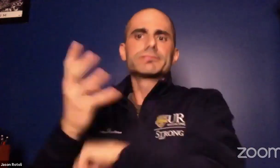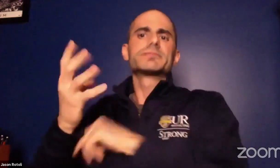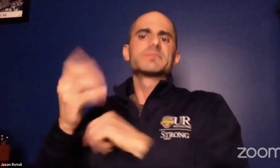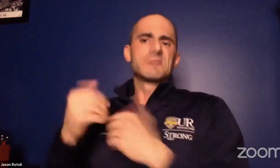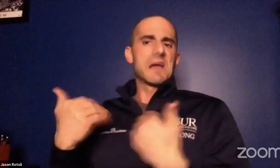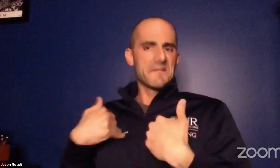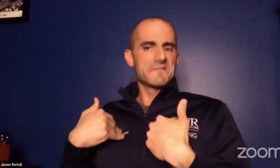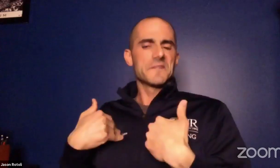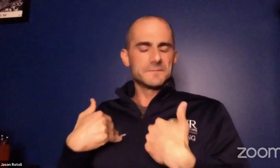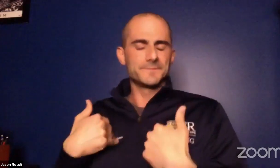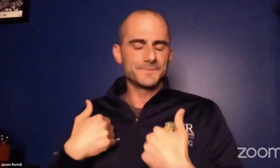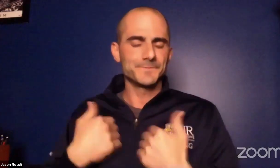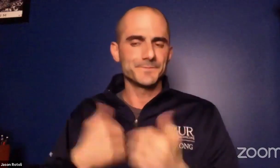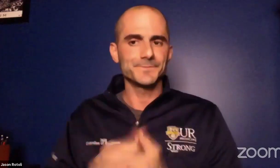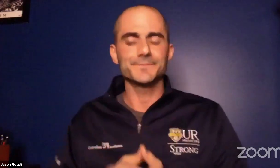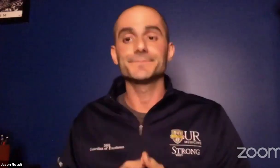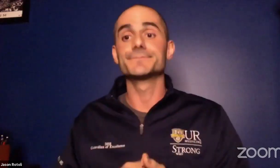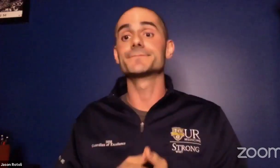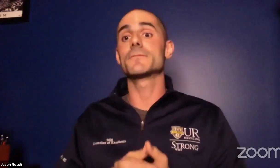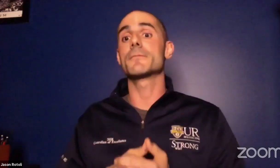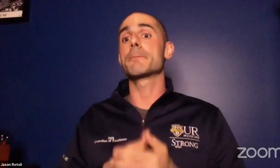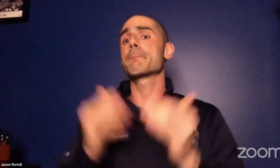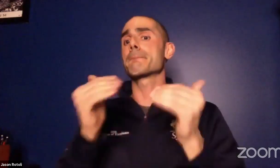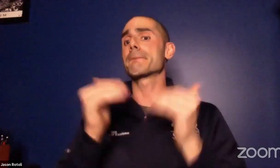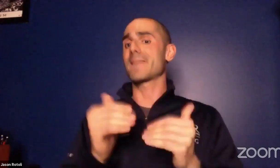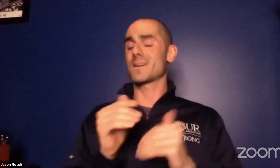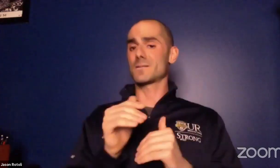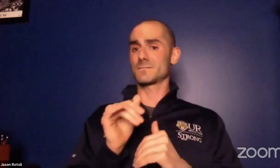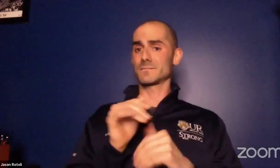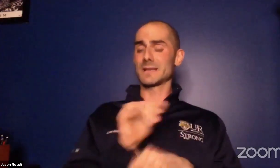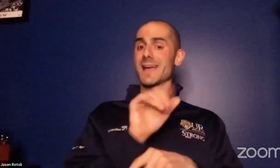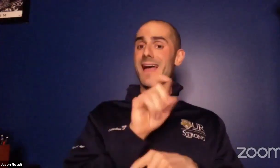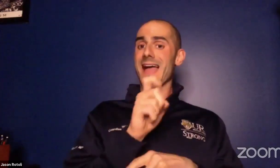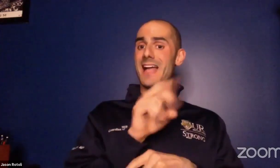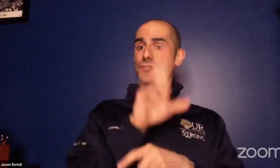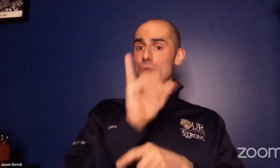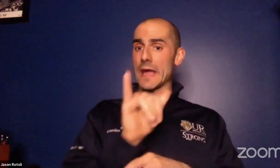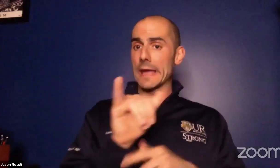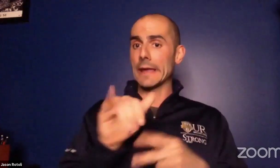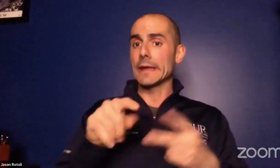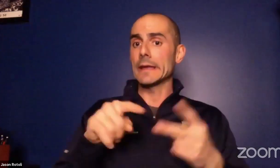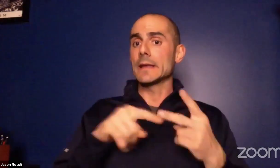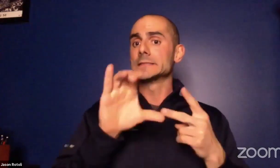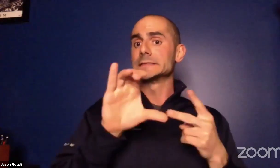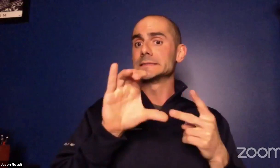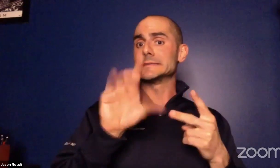The same as urgent care. It's a set amount of o what they can request.